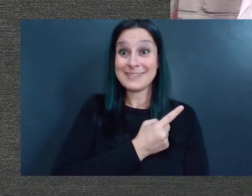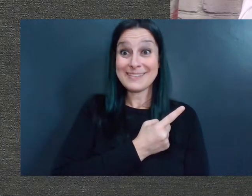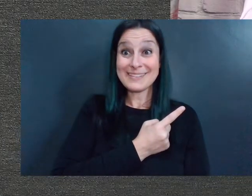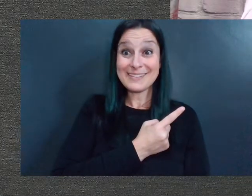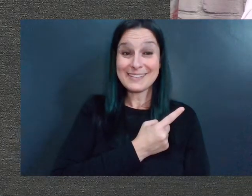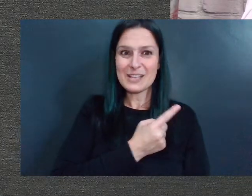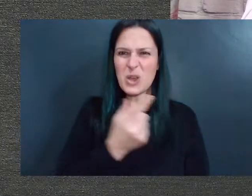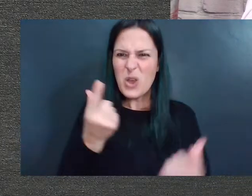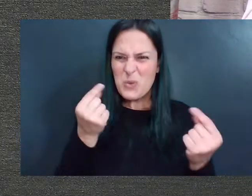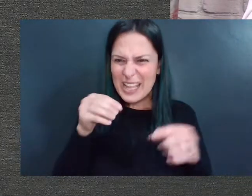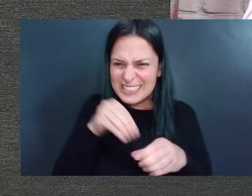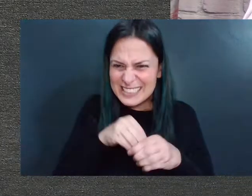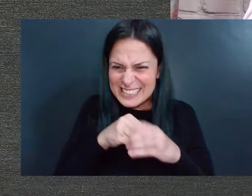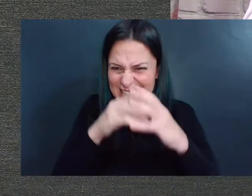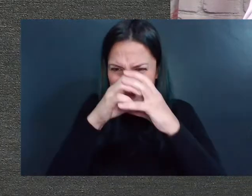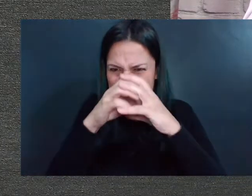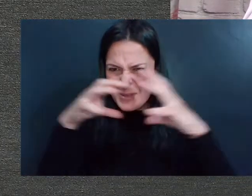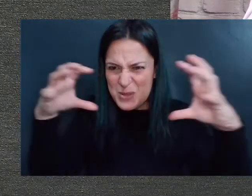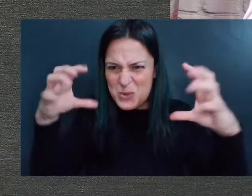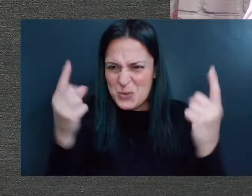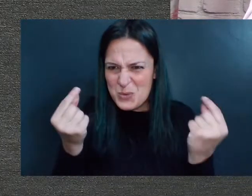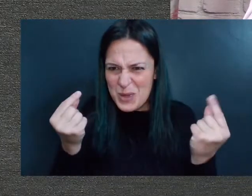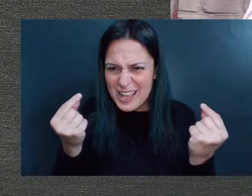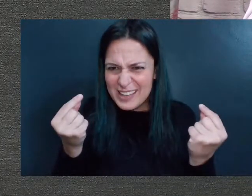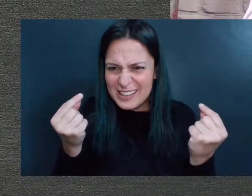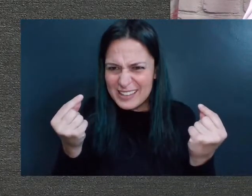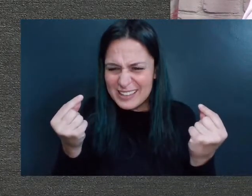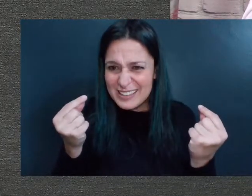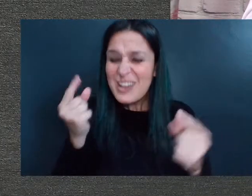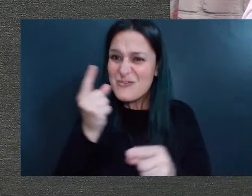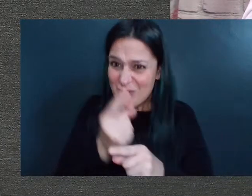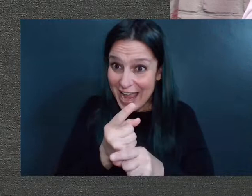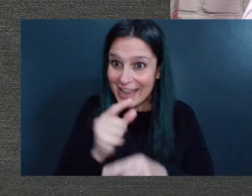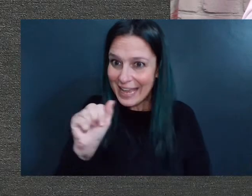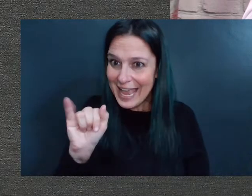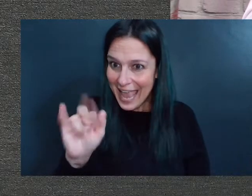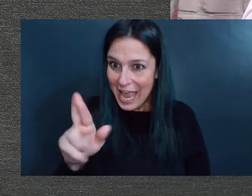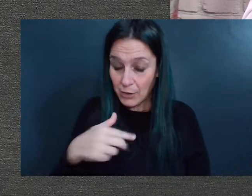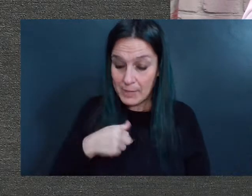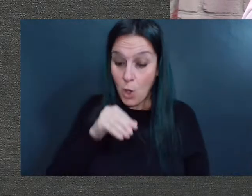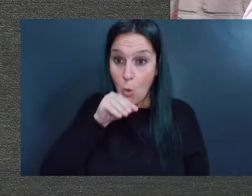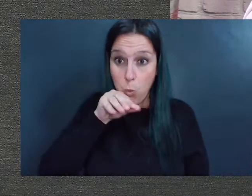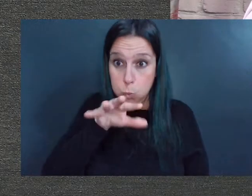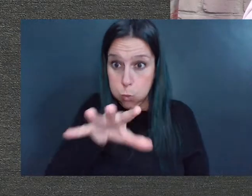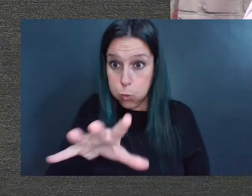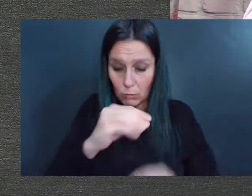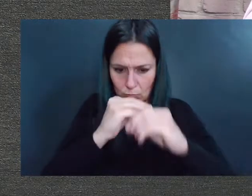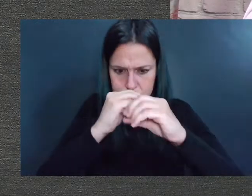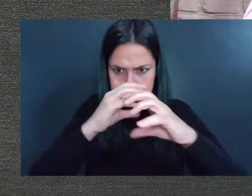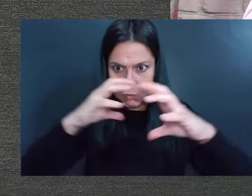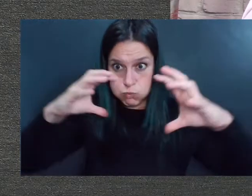What's inside of the balloon? That's right, I blew air into it. I blew air into the balloon.